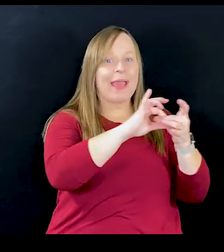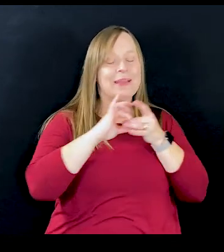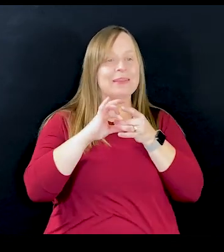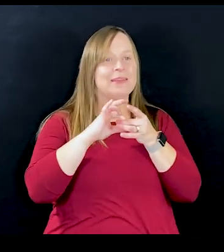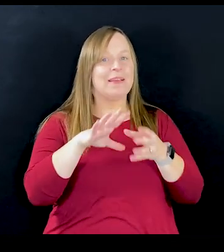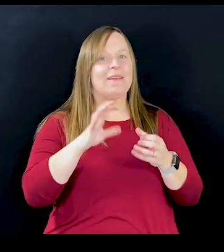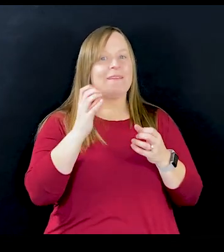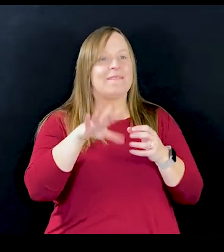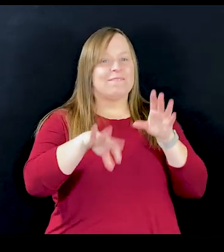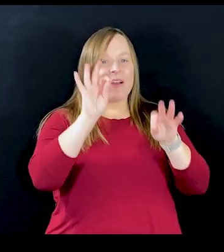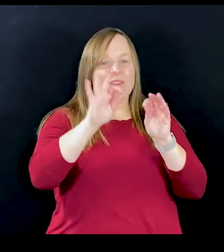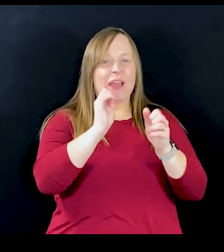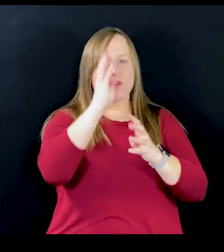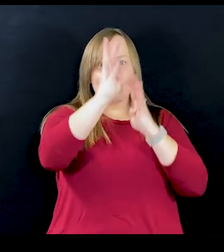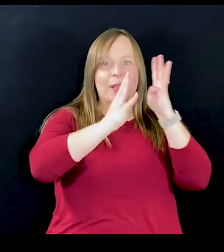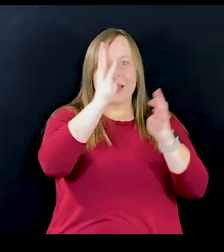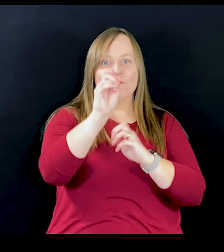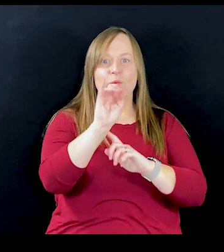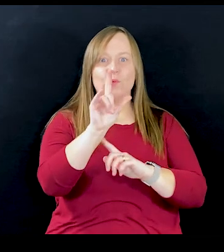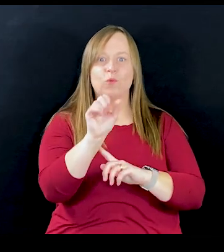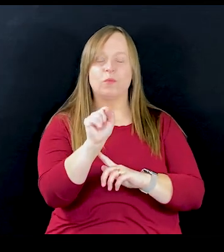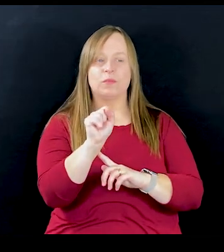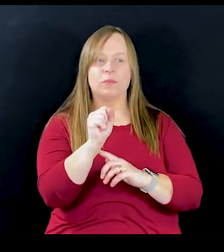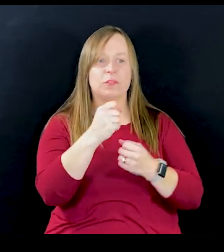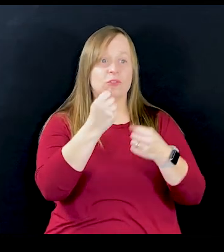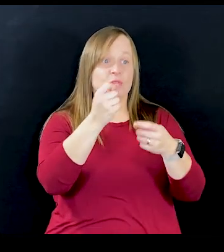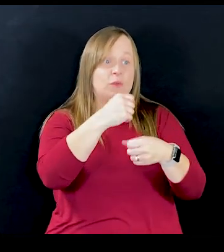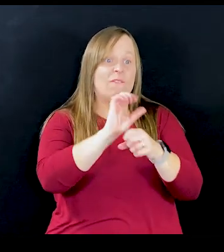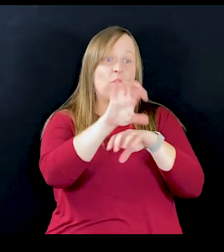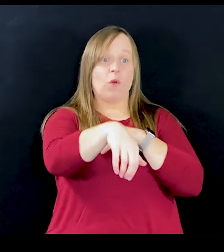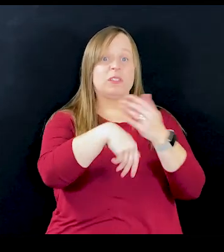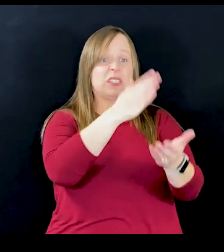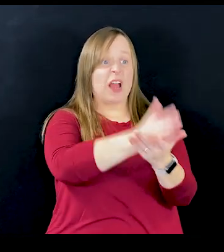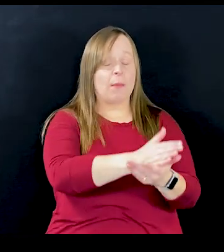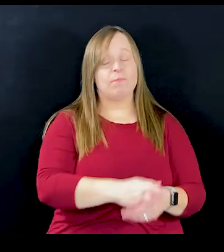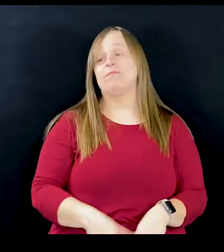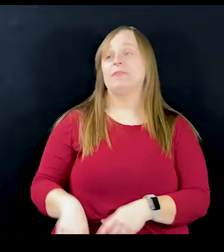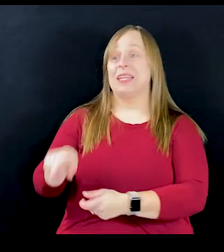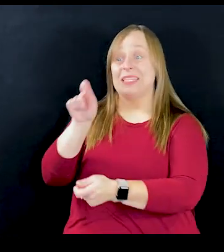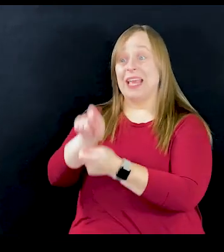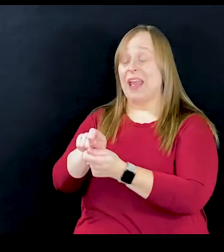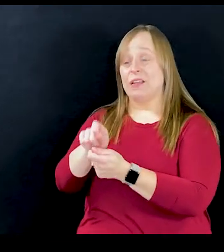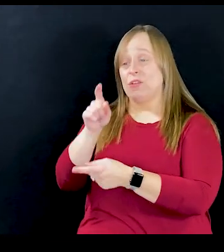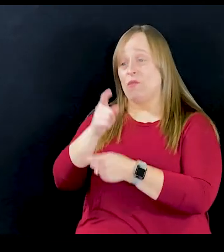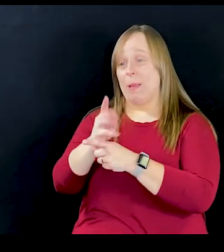and find a lot of different creative tools to make them stop. And I think that's exactly right, Marc.